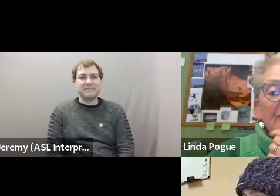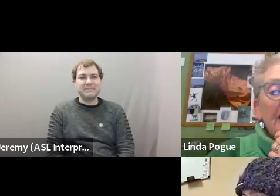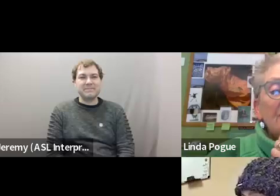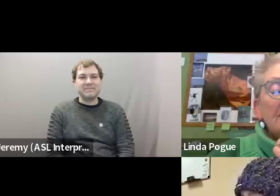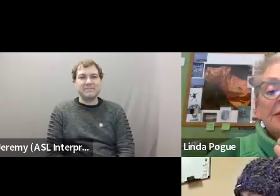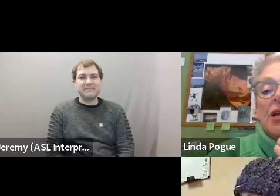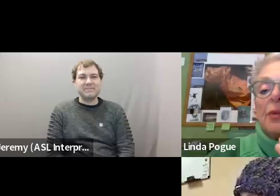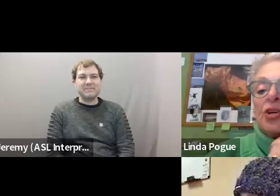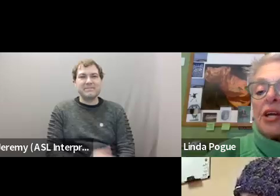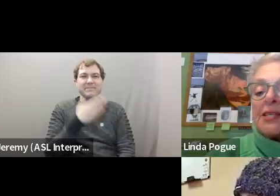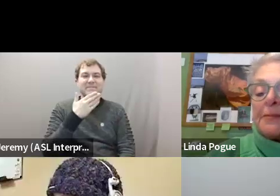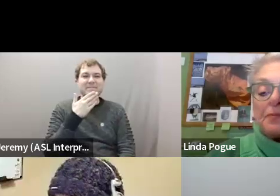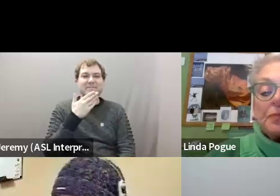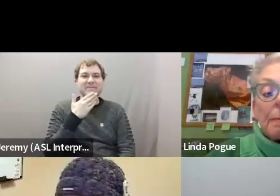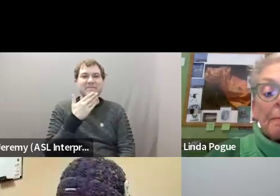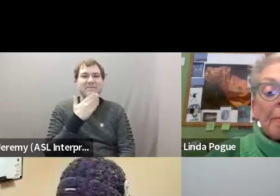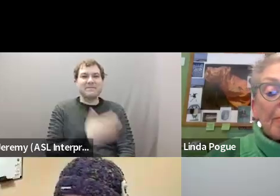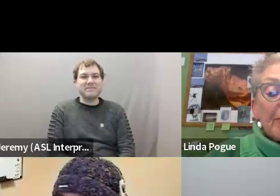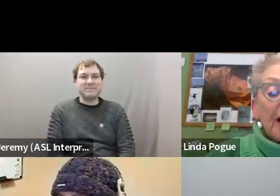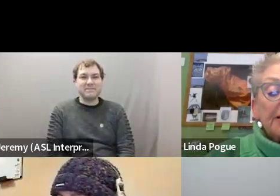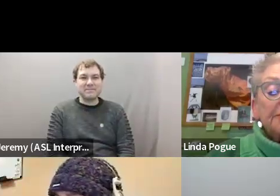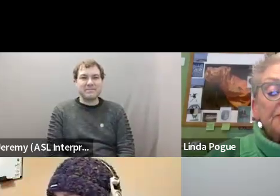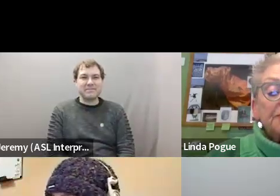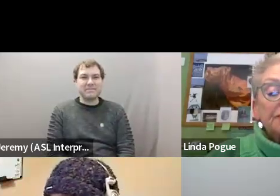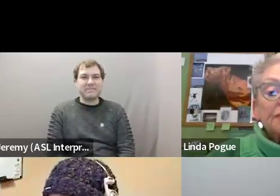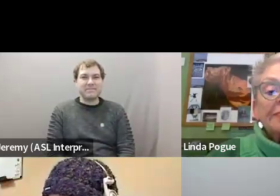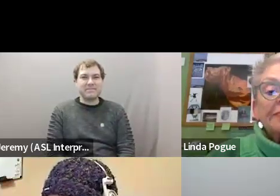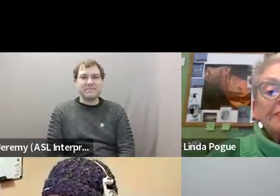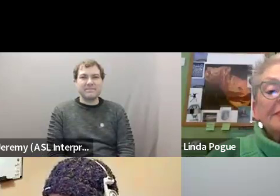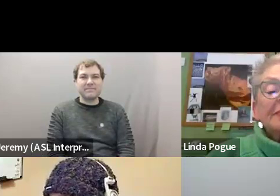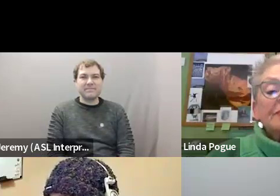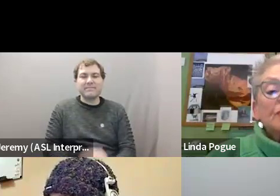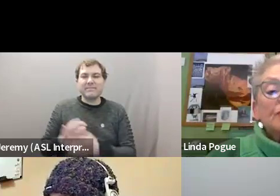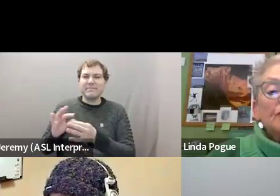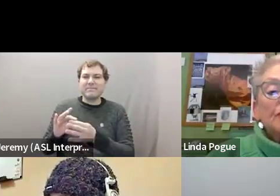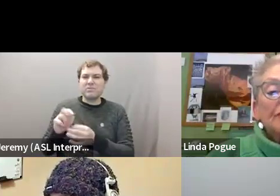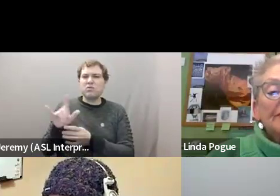Linda Pogue: Thank you. Guys really appreciate it. Visible Voices Captioner: Hi Troy! Where in Montana are you? From?